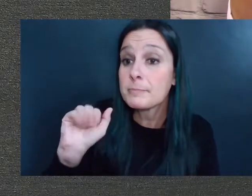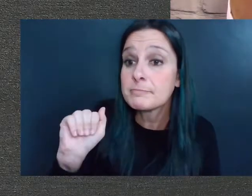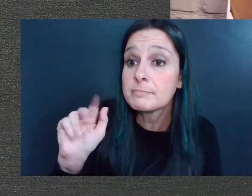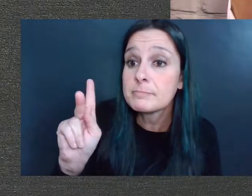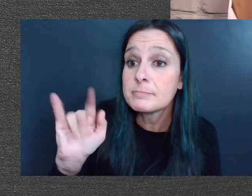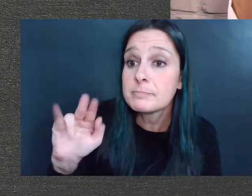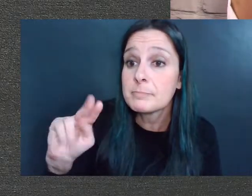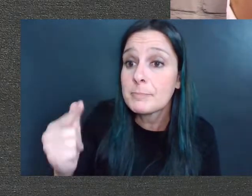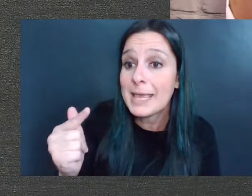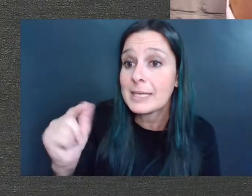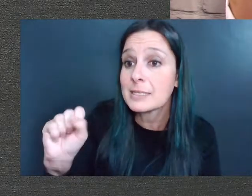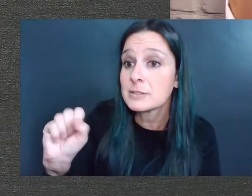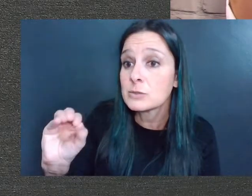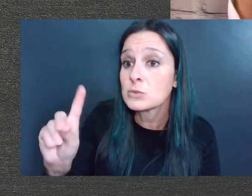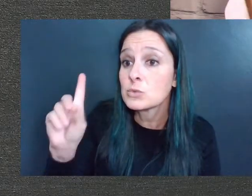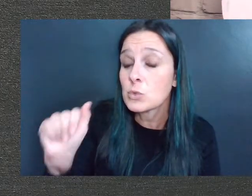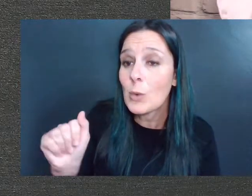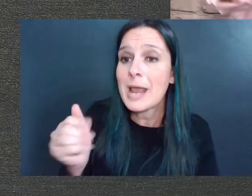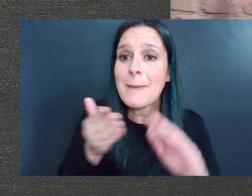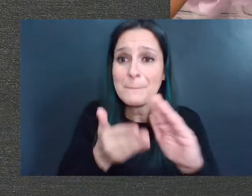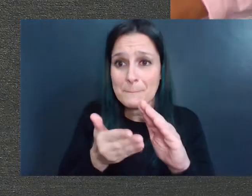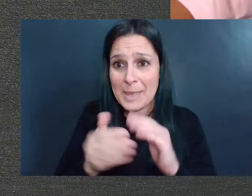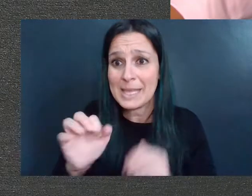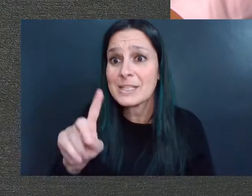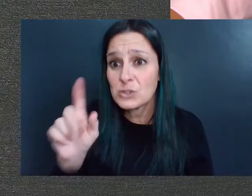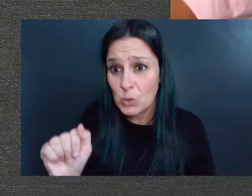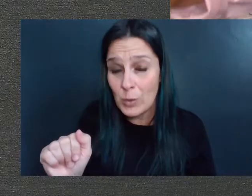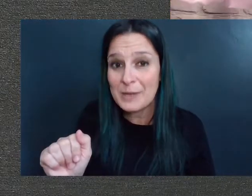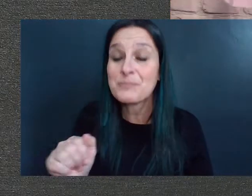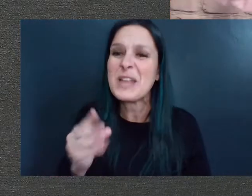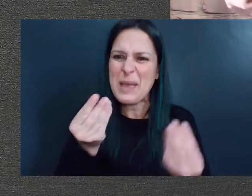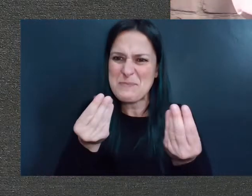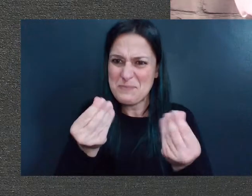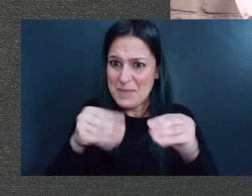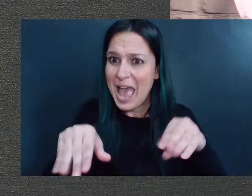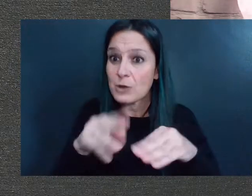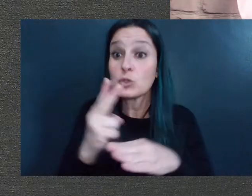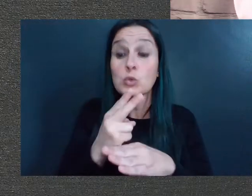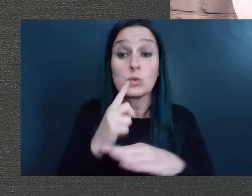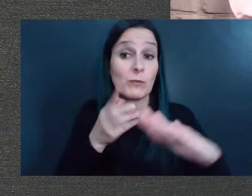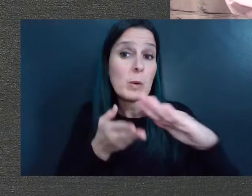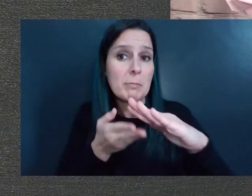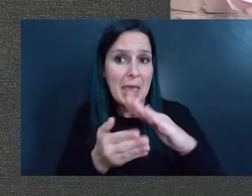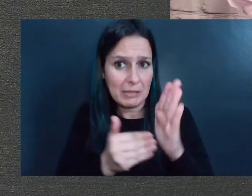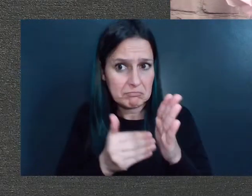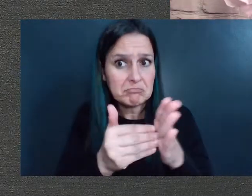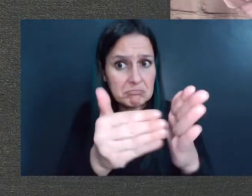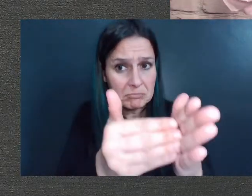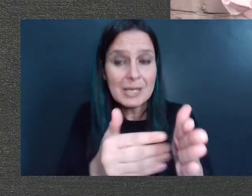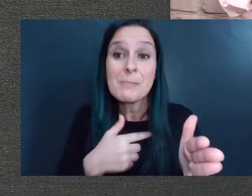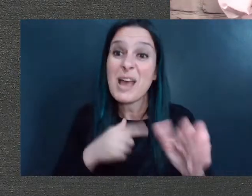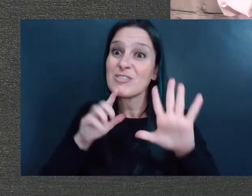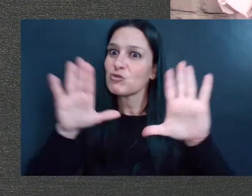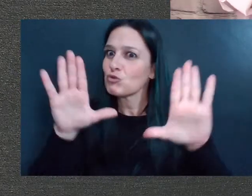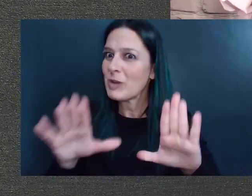Baking soda as a powder it's used for baking usually, but it works great for science experiments too.